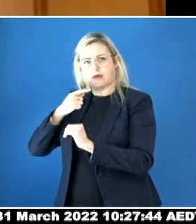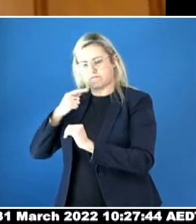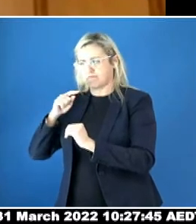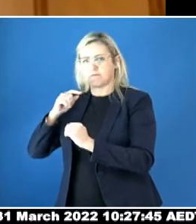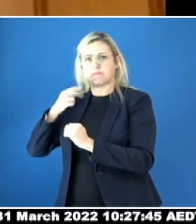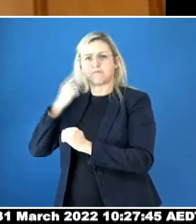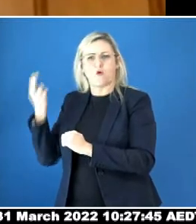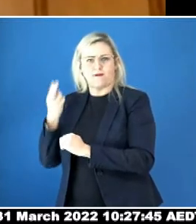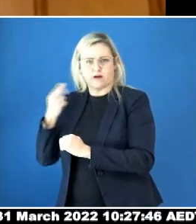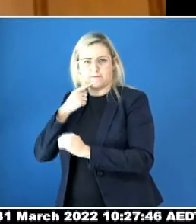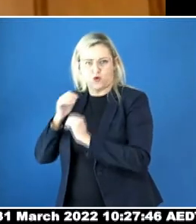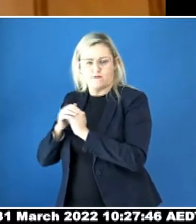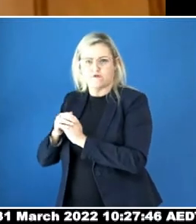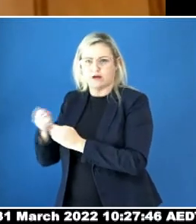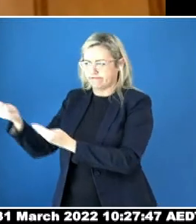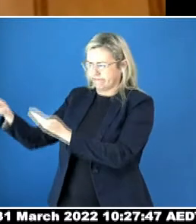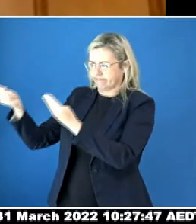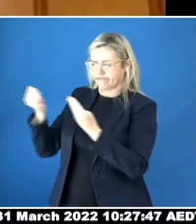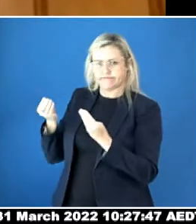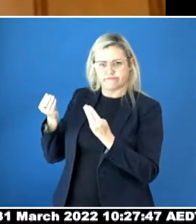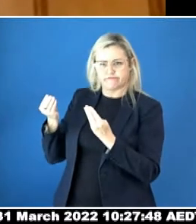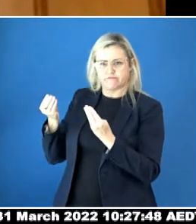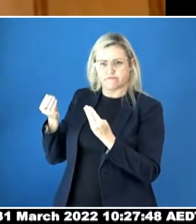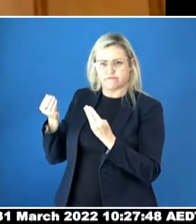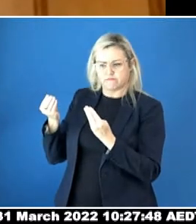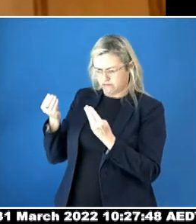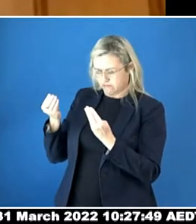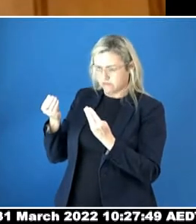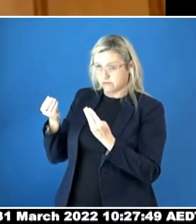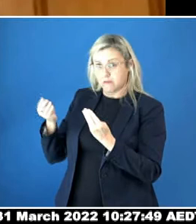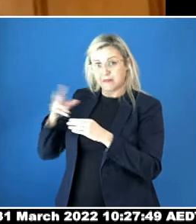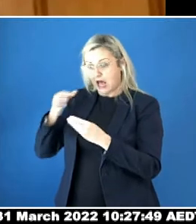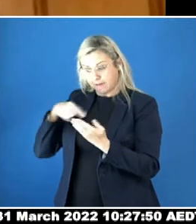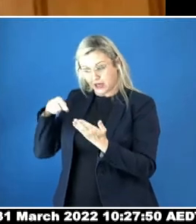him." MS EASTMAN: That's him. Yep.